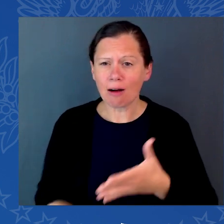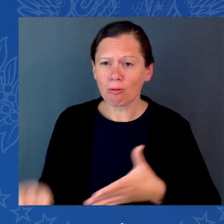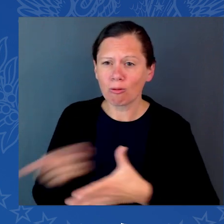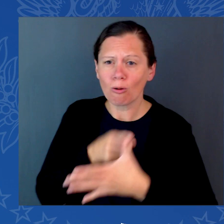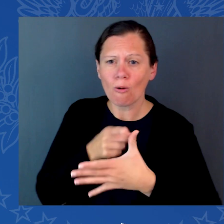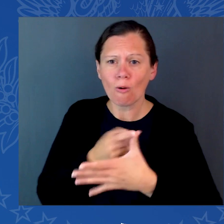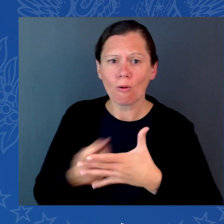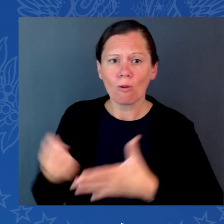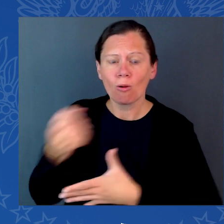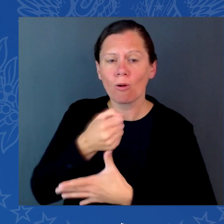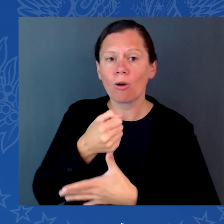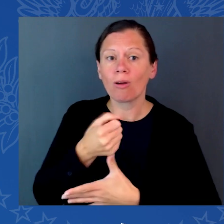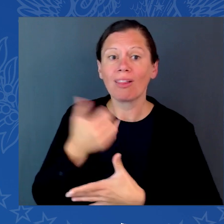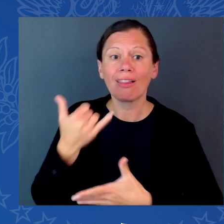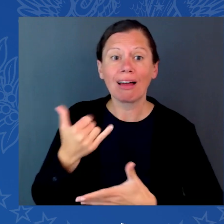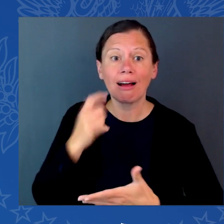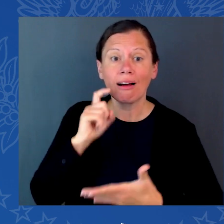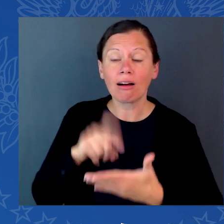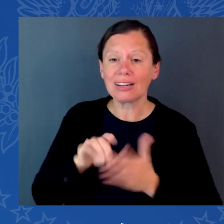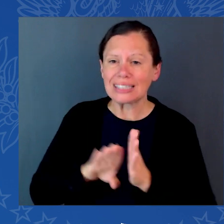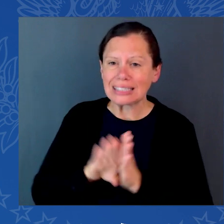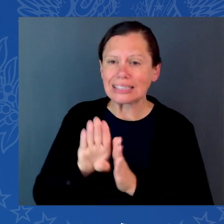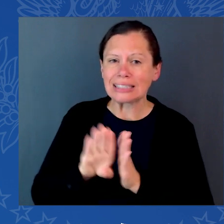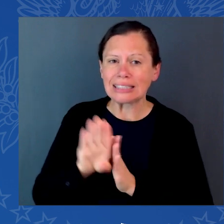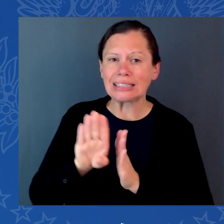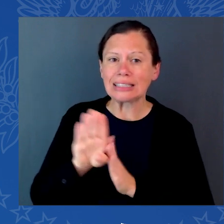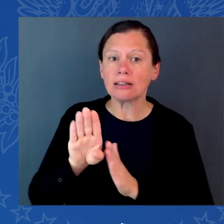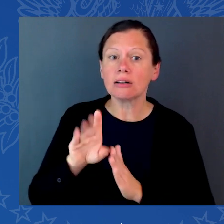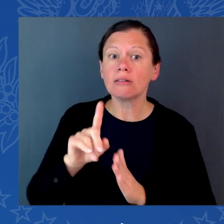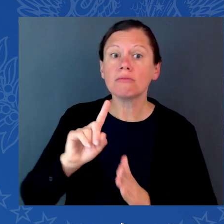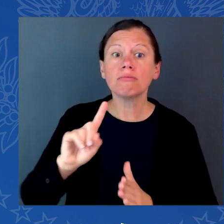is taking place at an unprecedented scale.